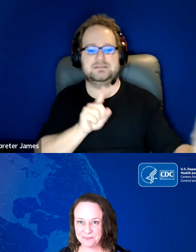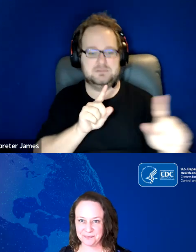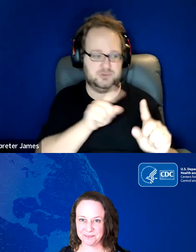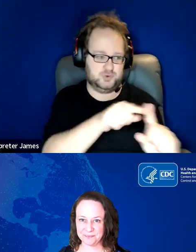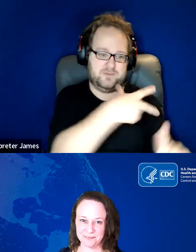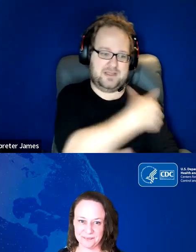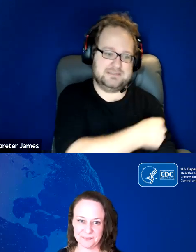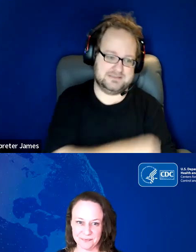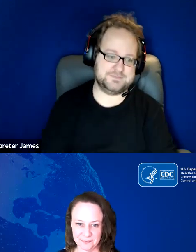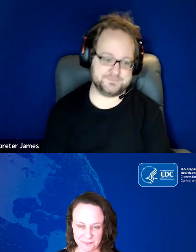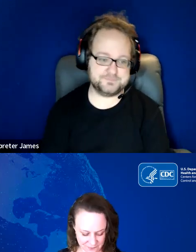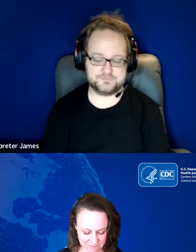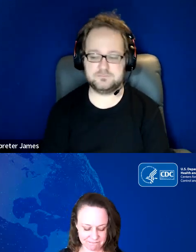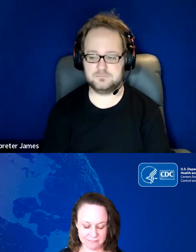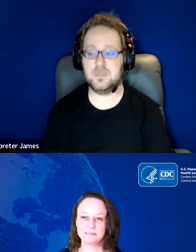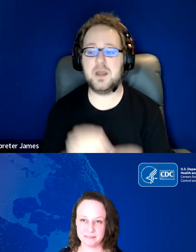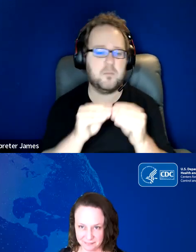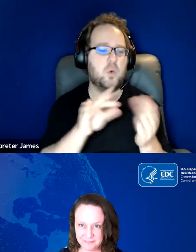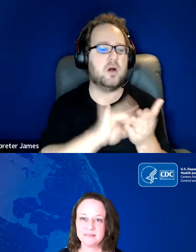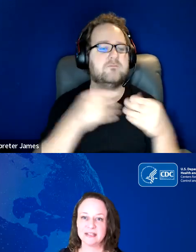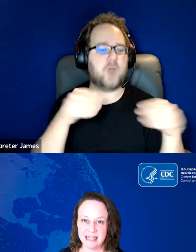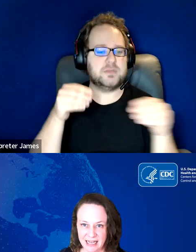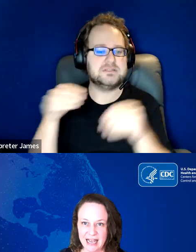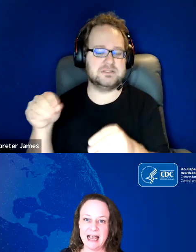» Dr. Cohn: More pharmacies are being enrolled every day.